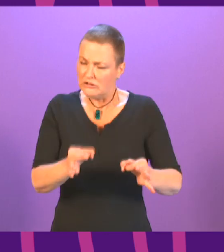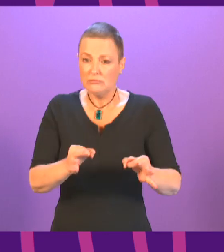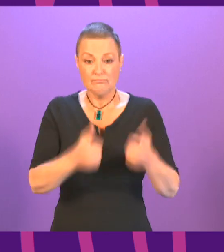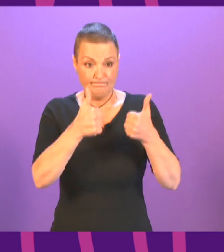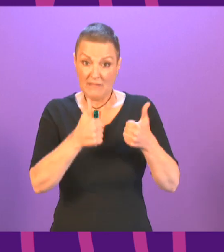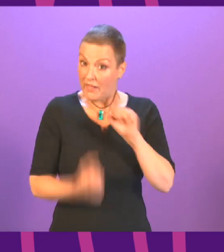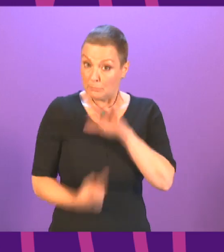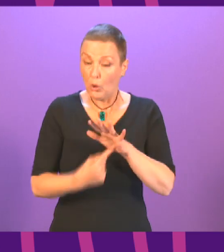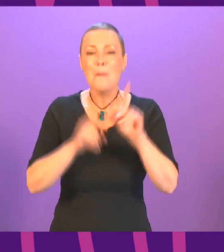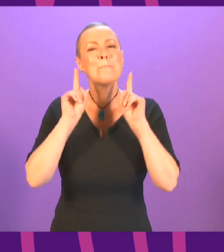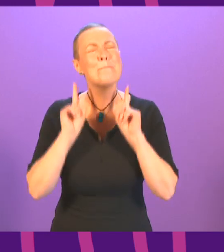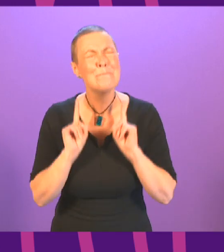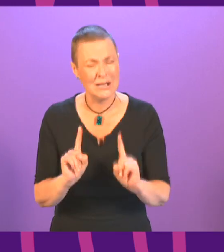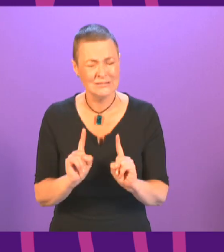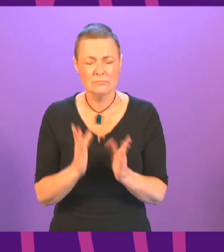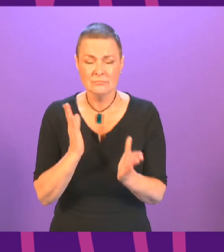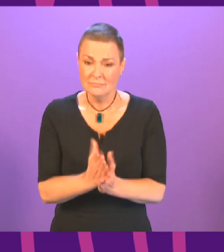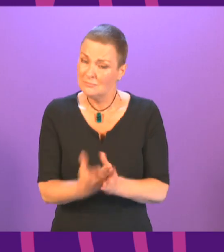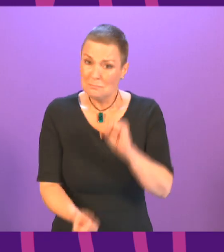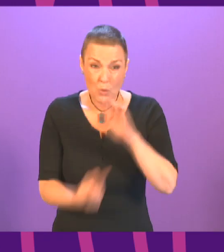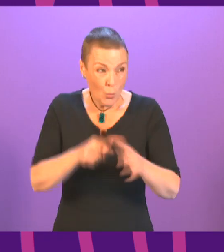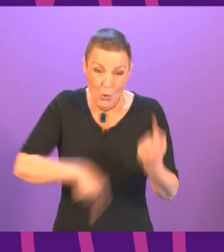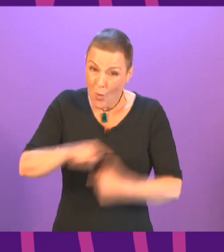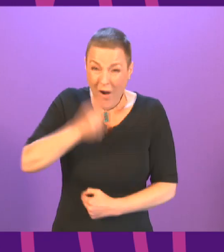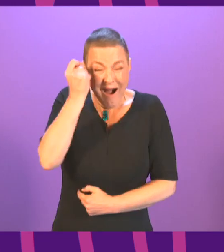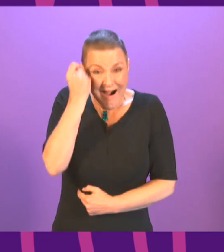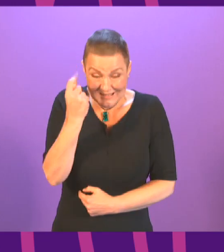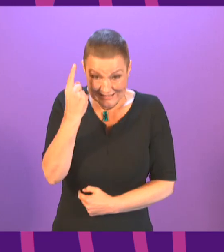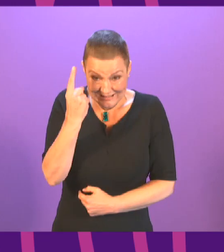as she should. That is important, but it is also very important that we all understand